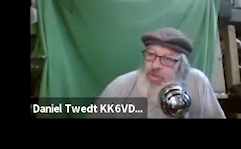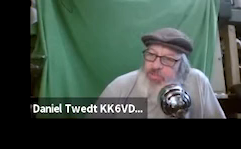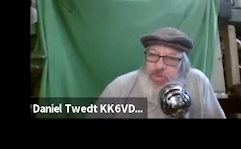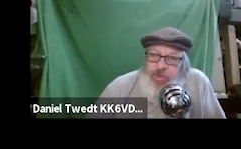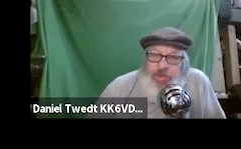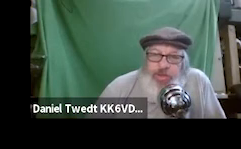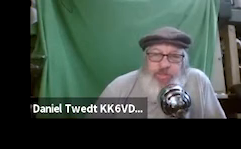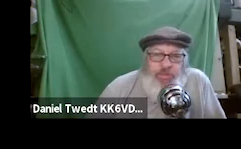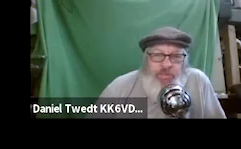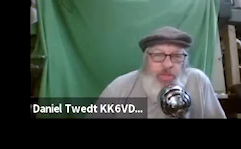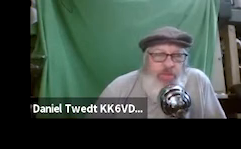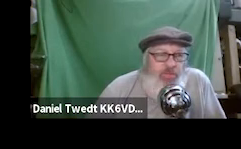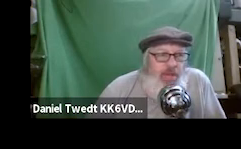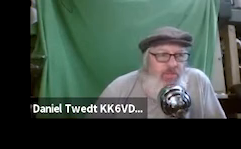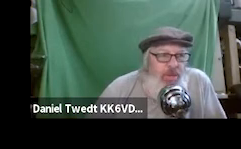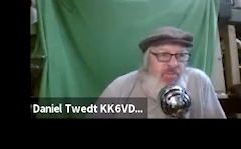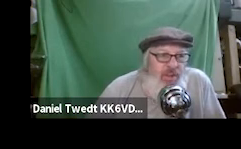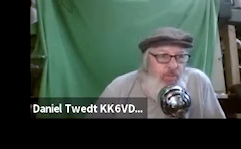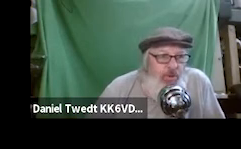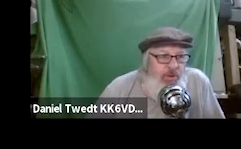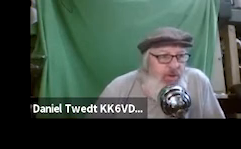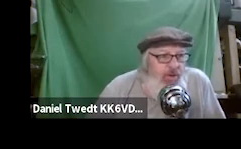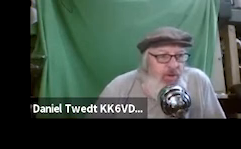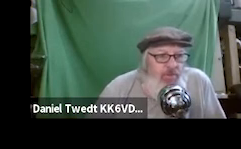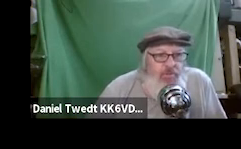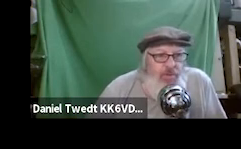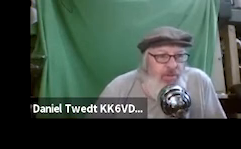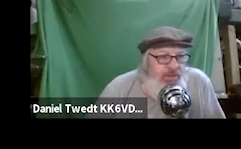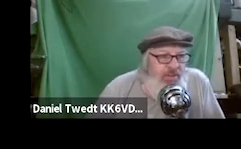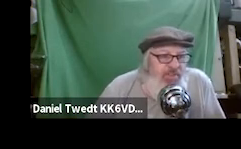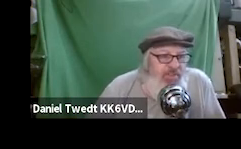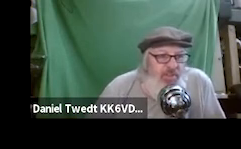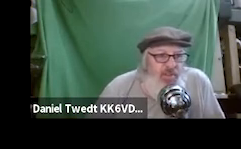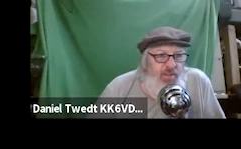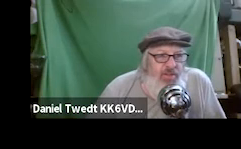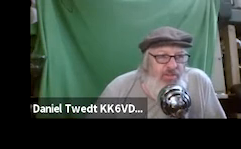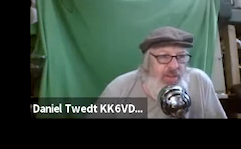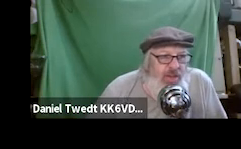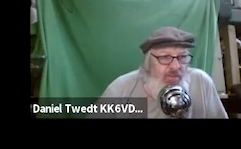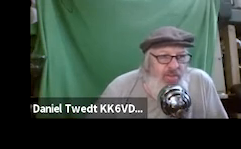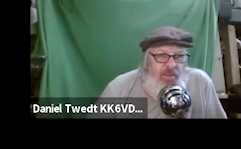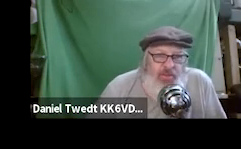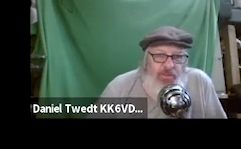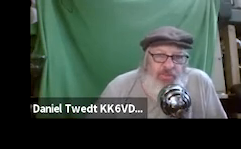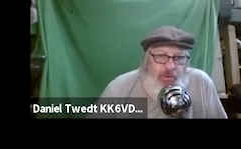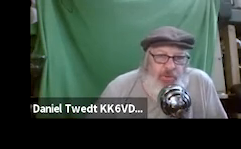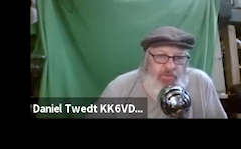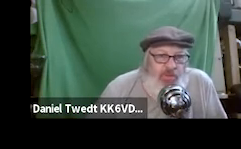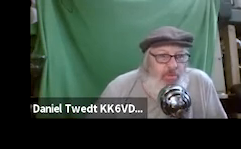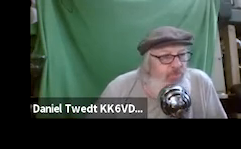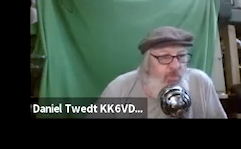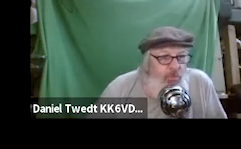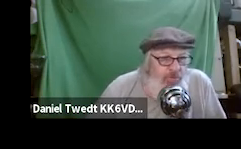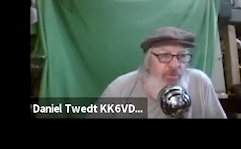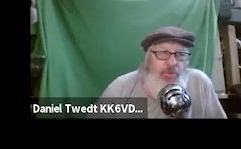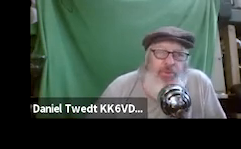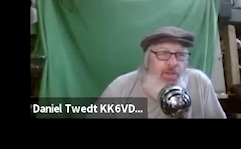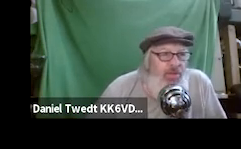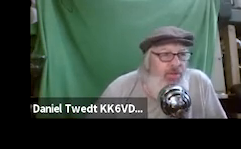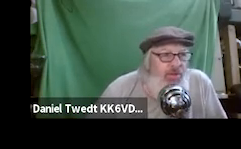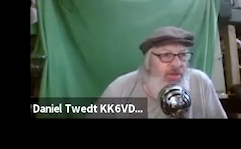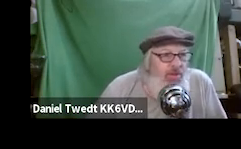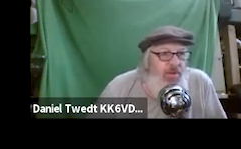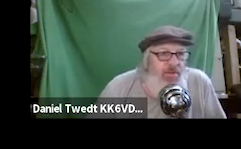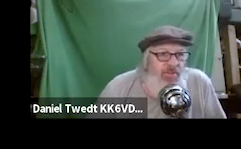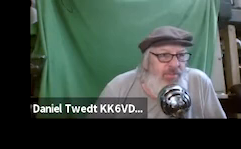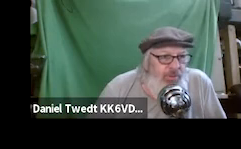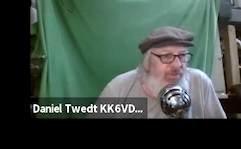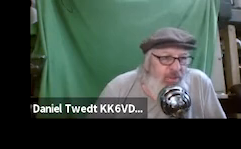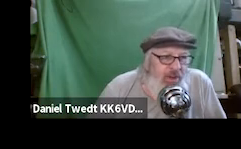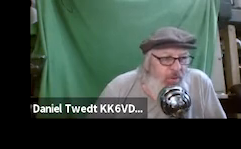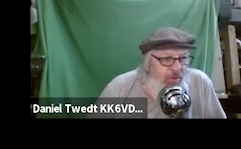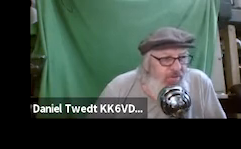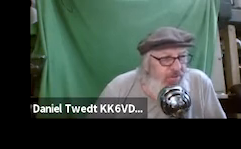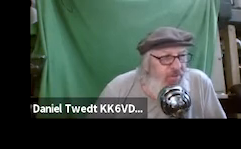Daniel Twedt KK6VDR: Easy APP to download for androids I think you can download it for ios but it's it's a way to have a mesh network of text chat uses the phones.